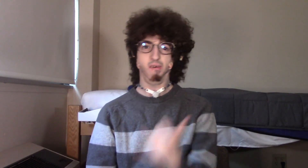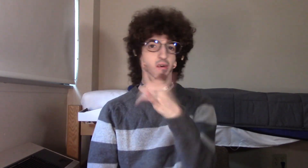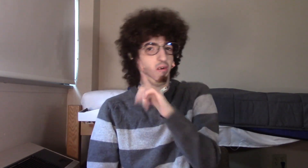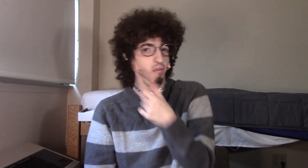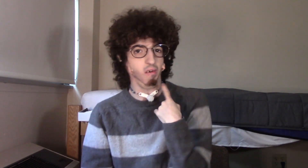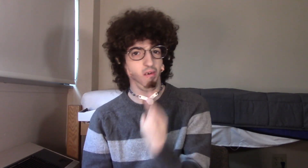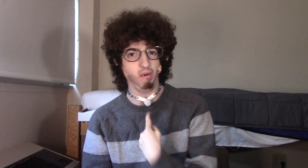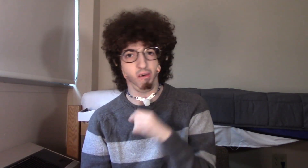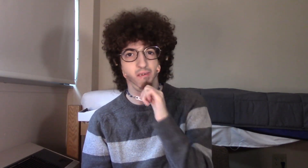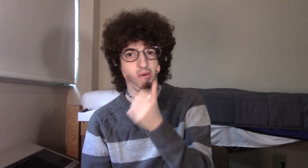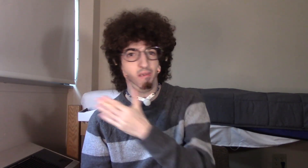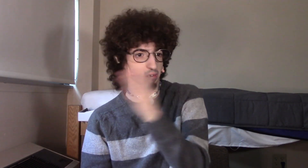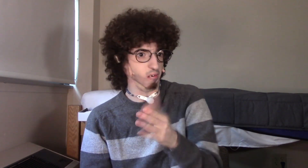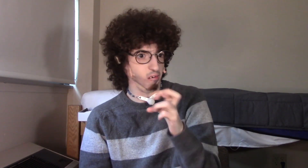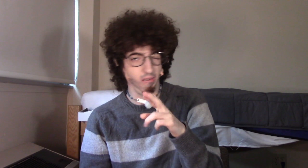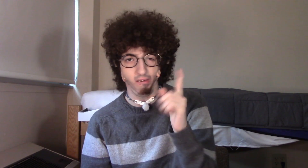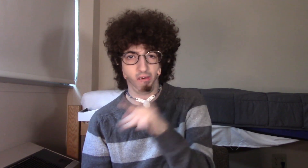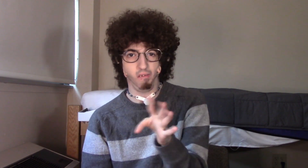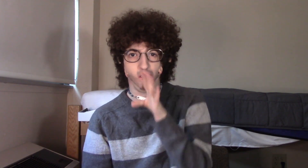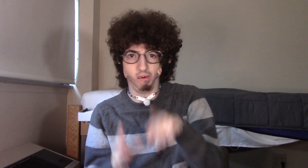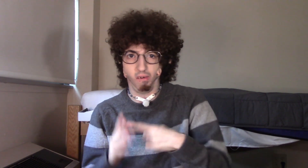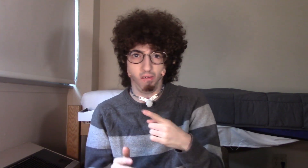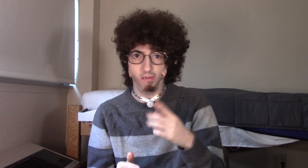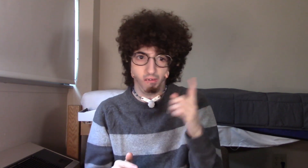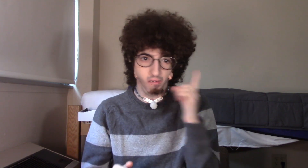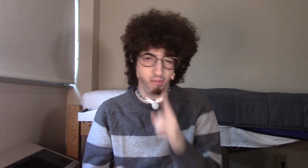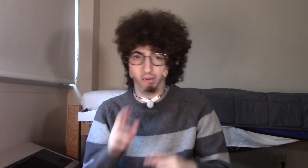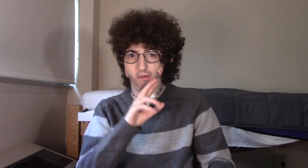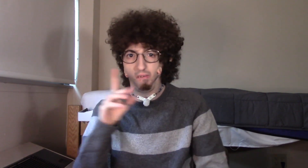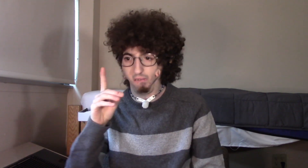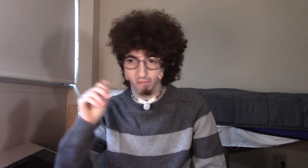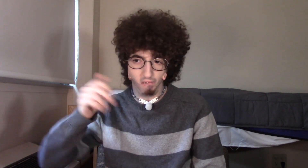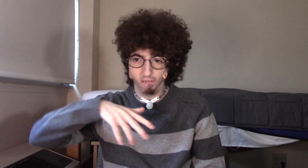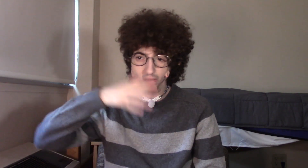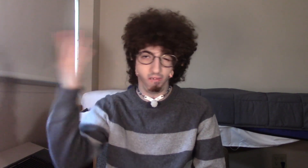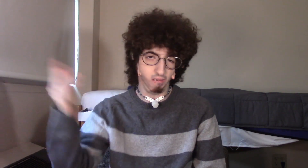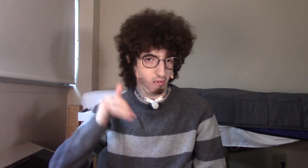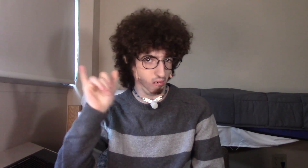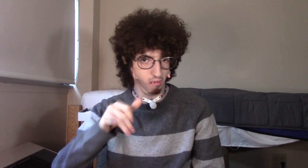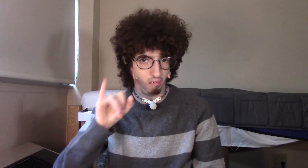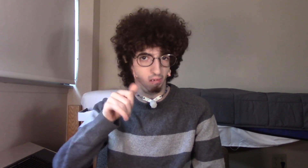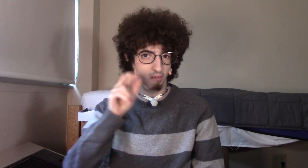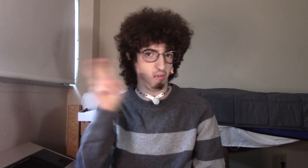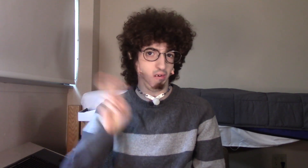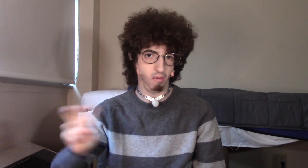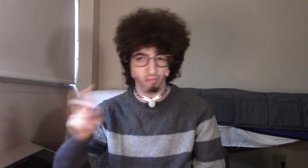That's not to say I'm not EVER going to talk about deaf or disability, all that jazz